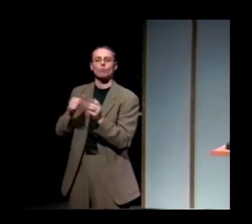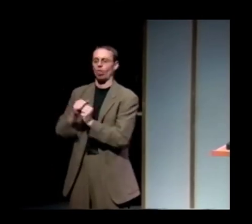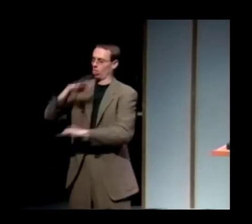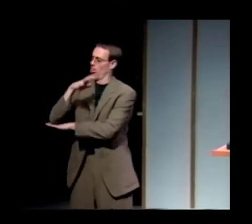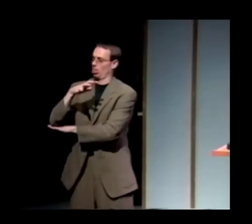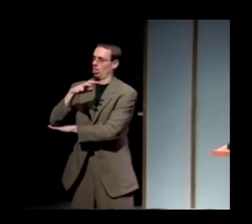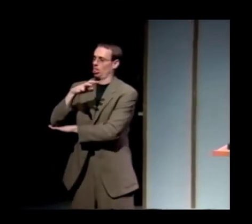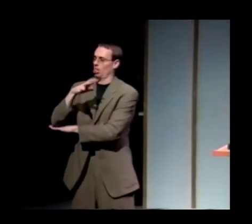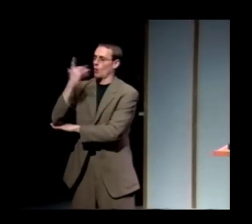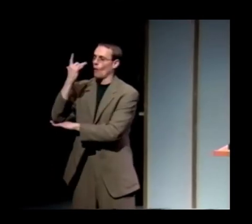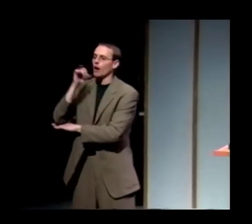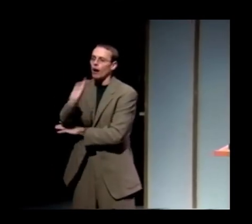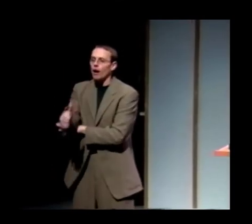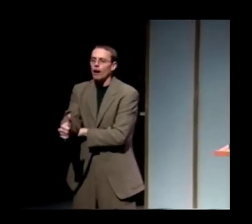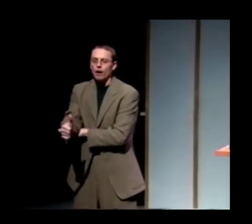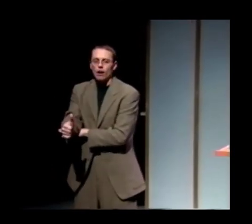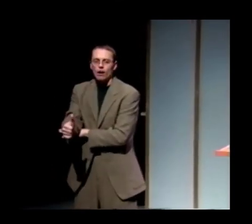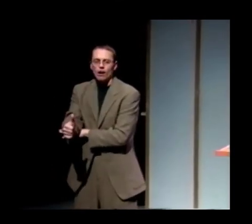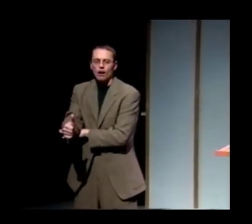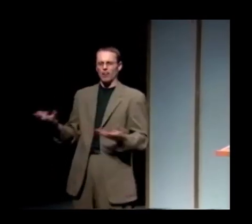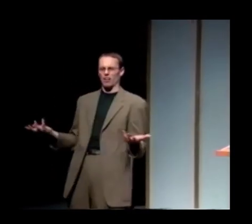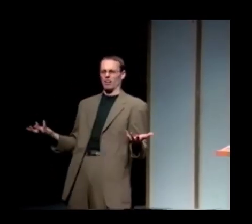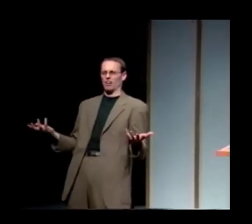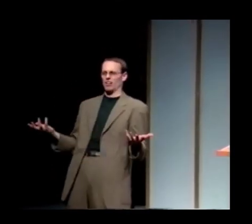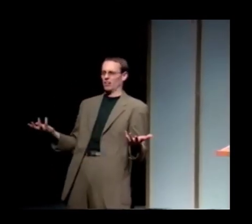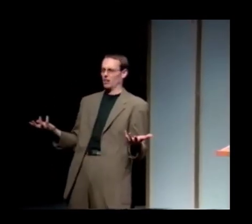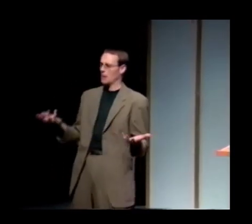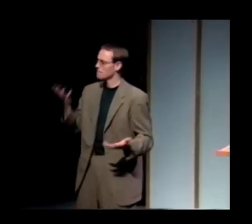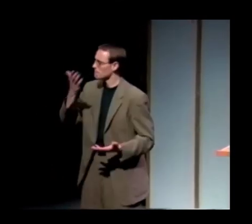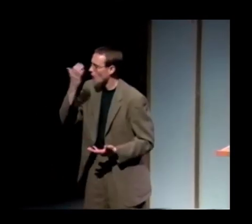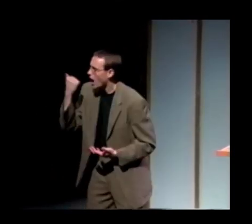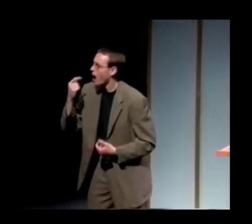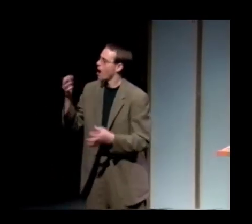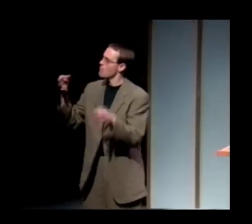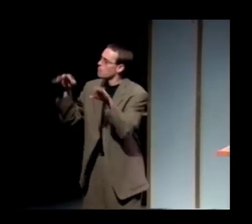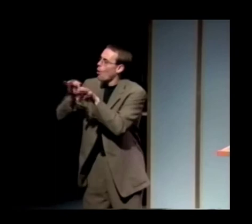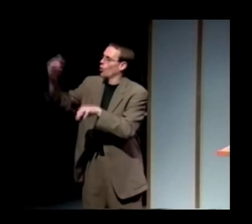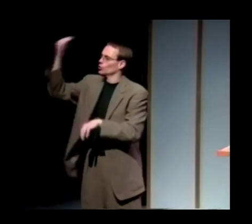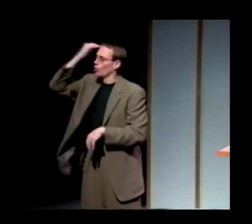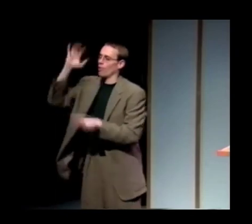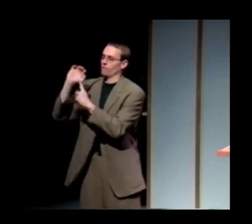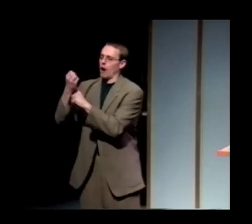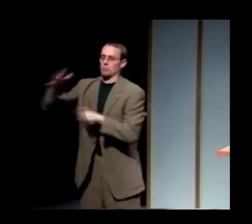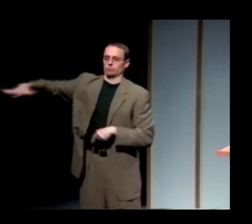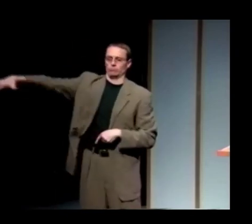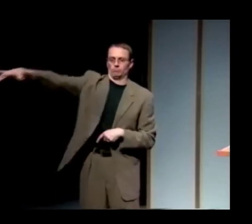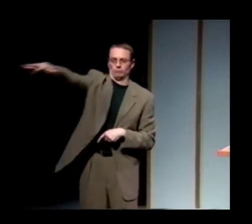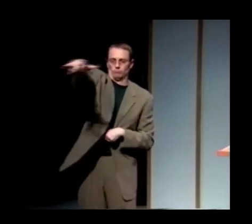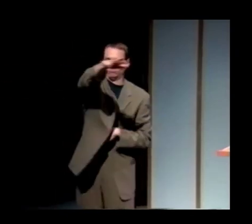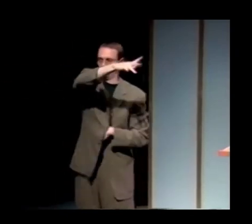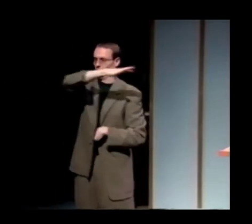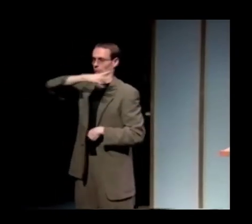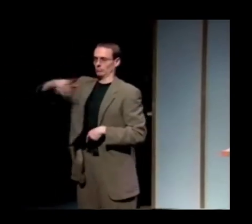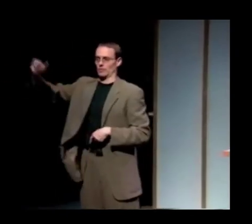AND THERE WAS A LONG SHOT, AND THEN YOU WENT CLOSEUP ON THE TREE, AND IT WAS IMPORTANT THAT YOU SEE THE ENVIRONMENT